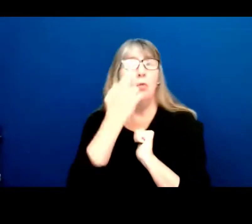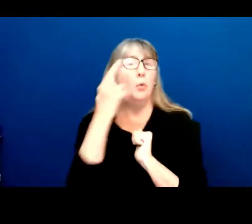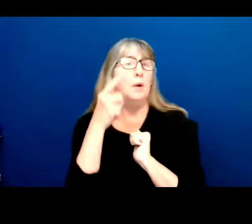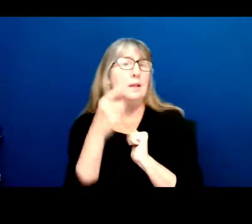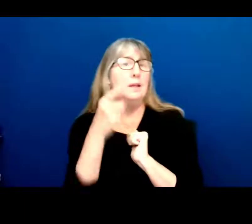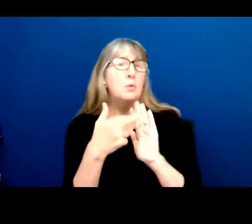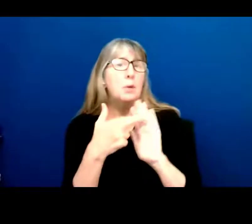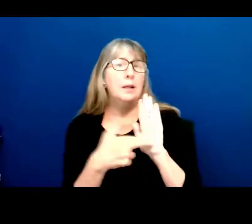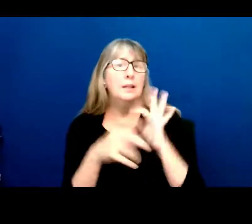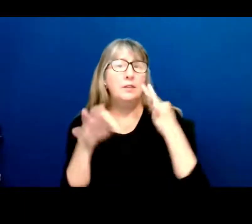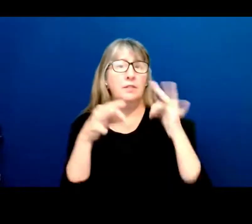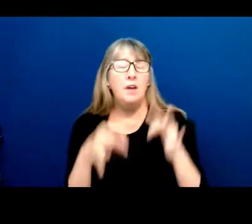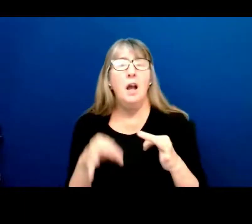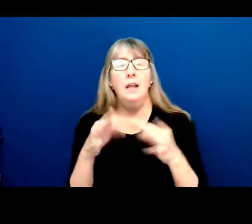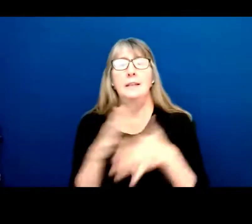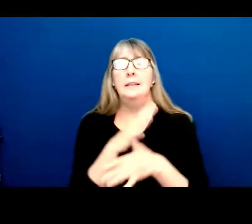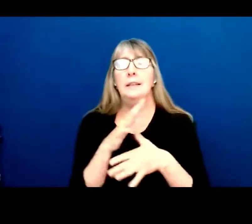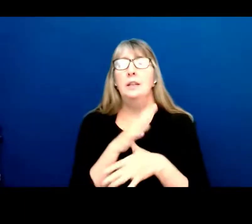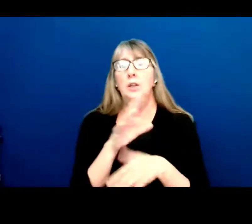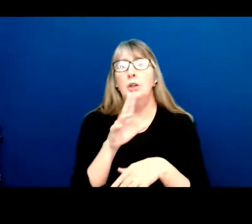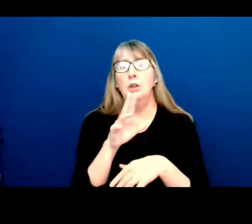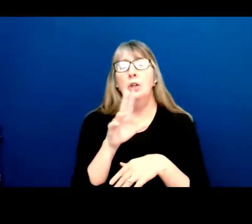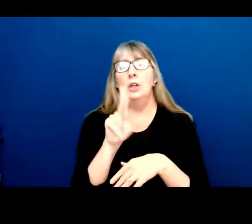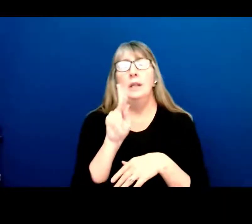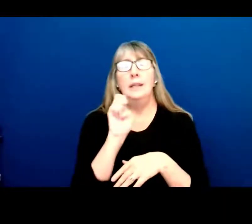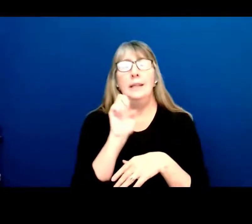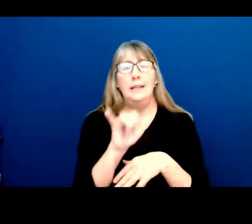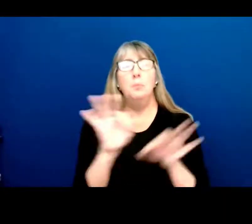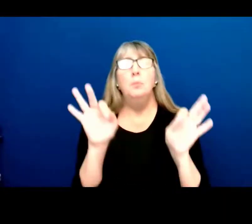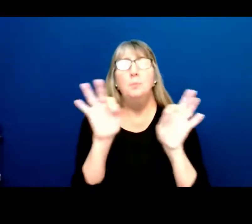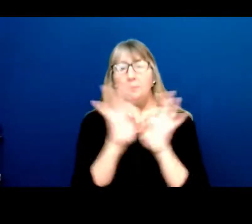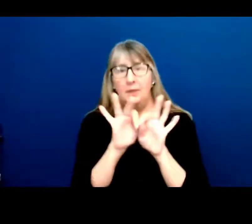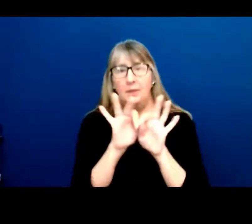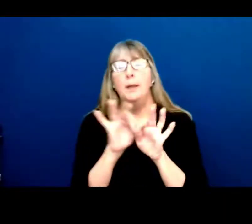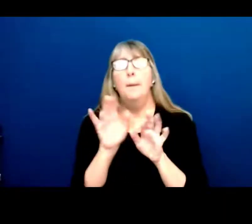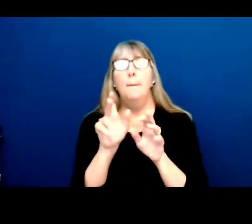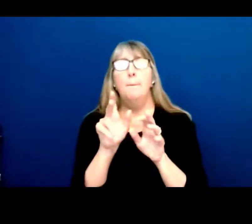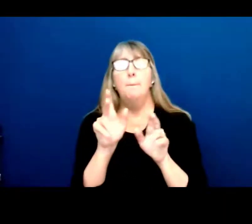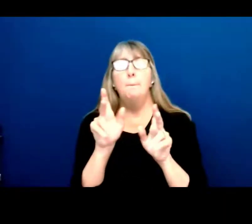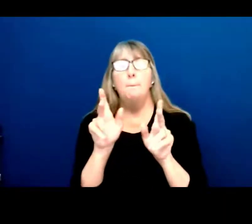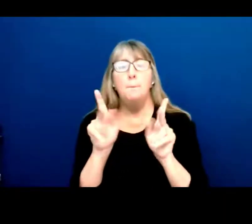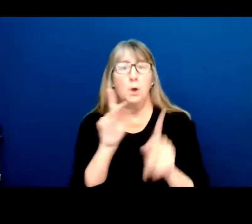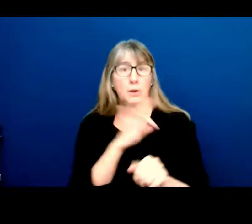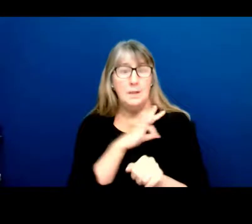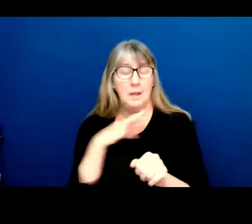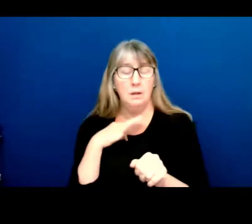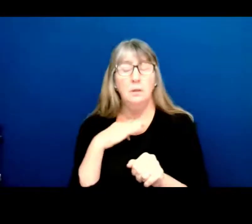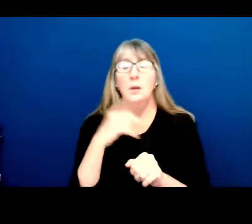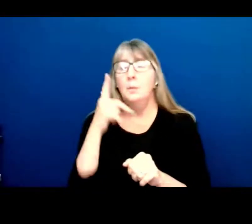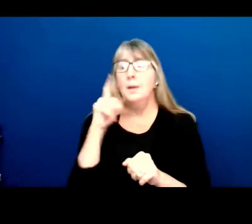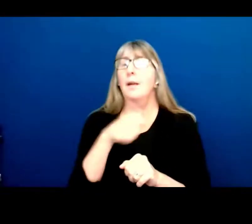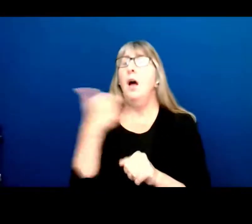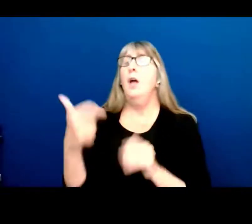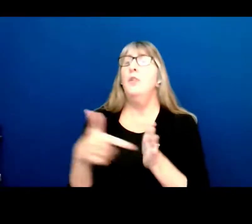senior/key personnel is because there's another requirement in the reg that talks about public accessibility